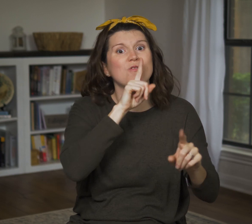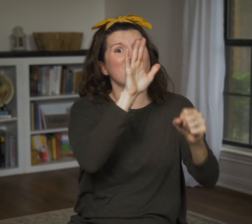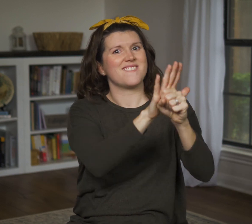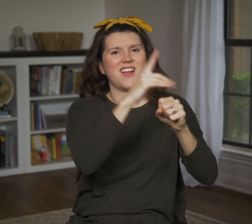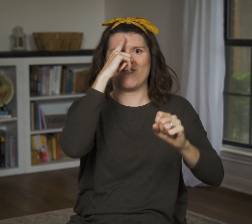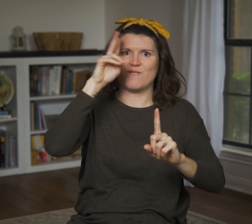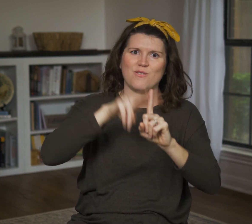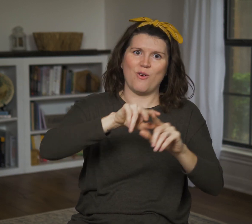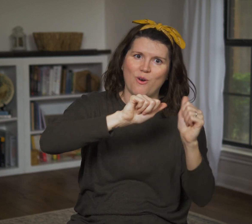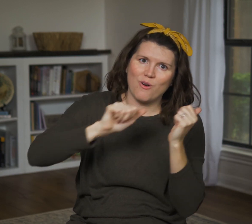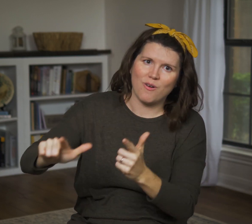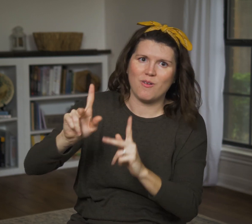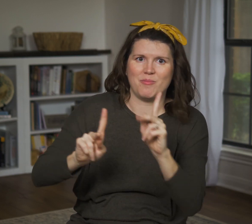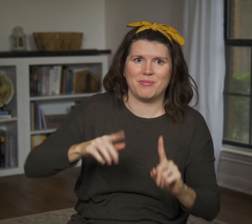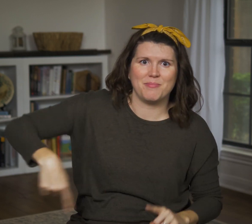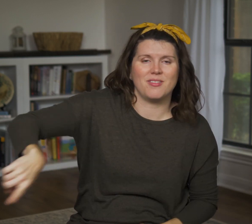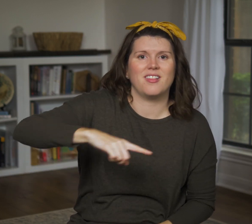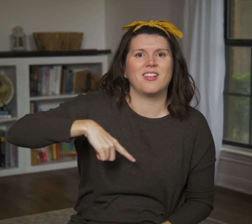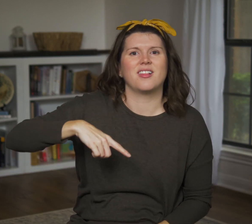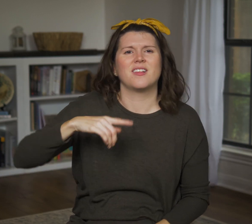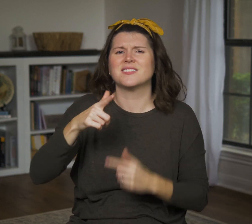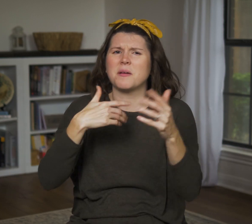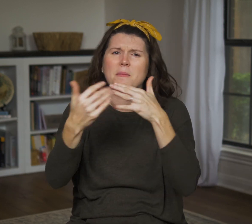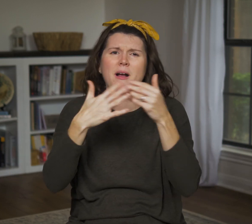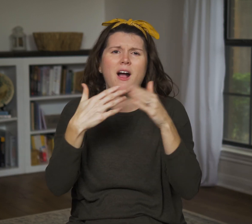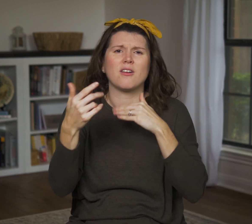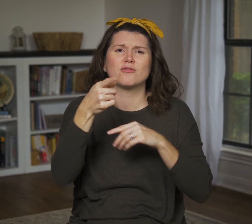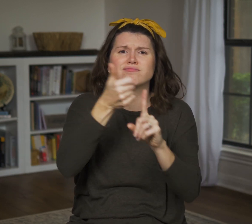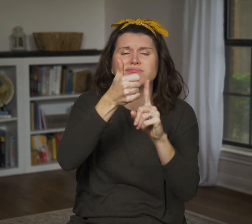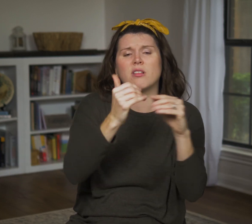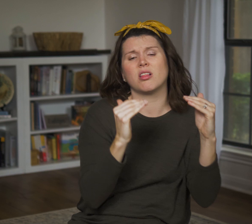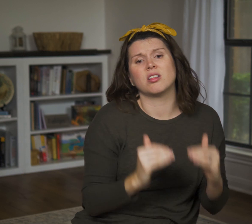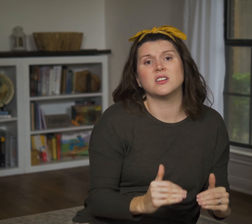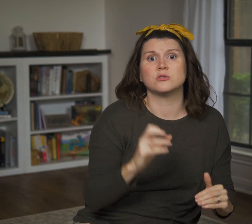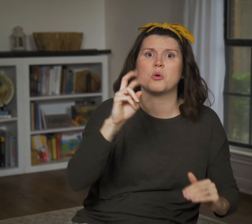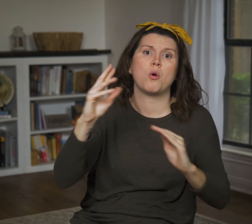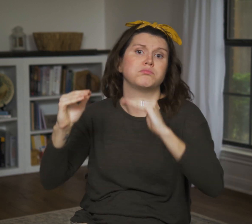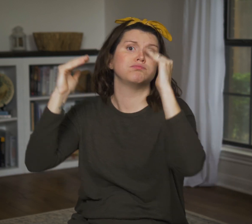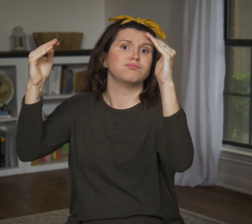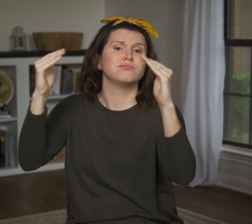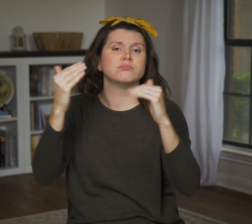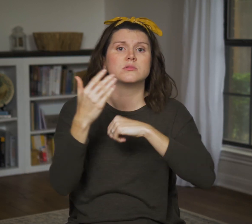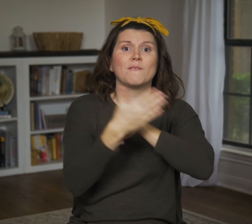it’s with everyone, from the greatest to the least,